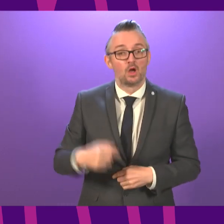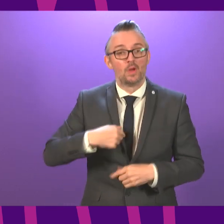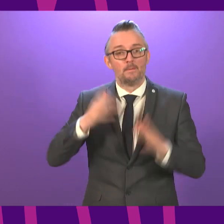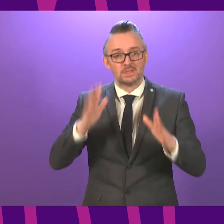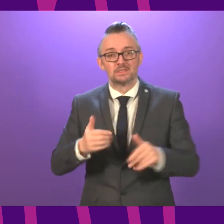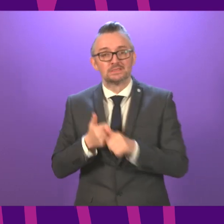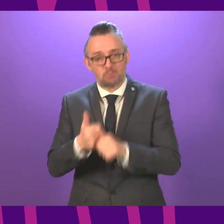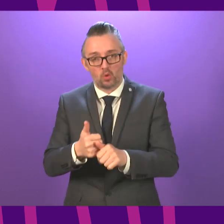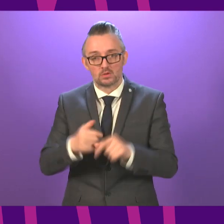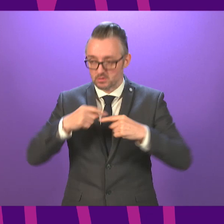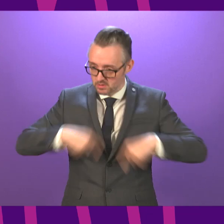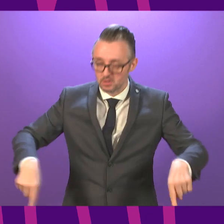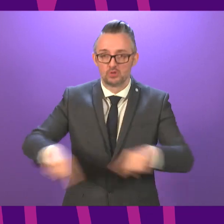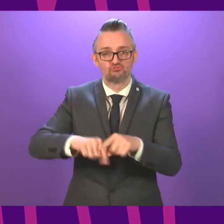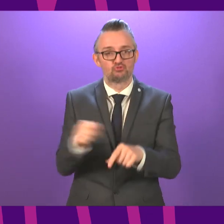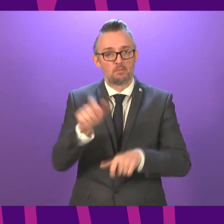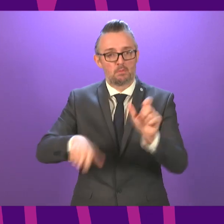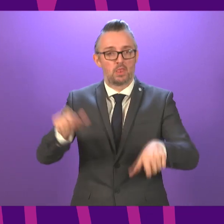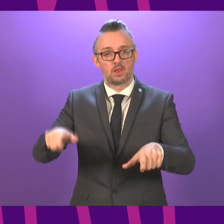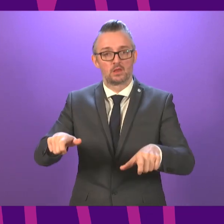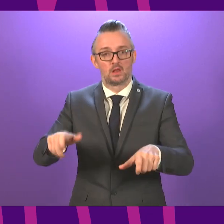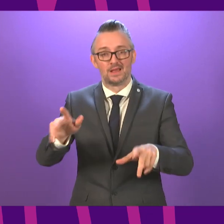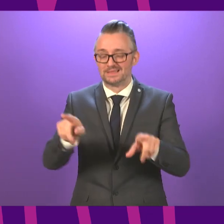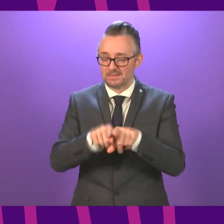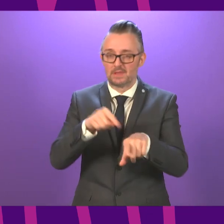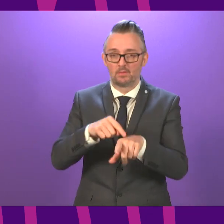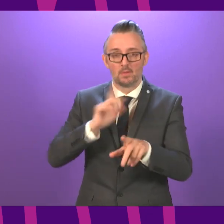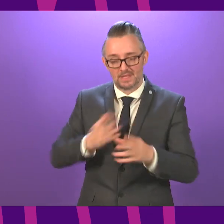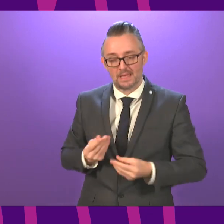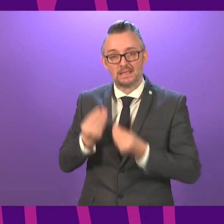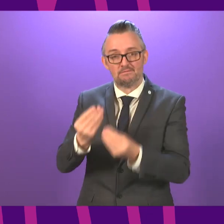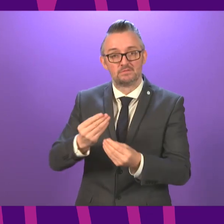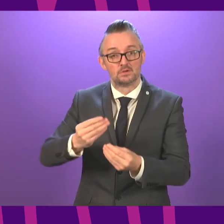must also redouble our efforts to give the people of Scotland the choice to leave this chaos behind.